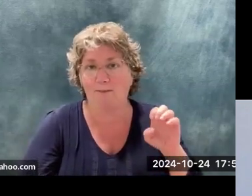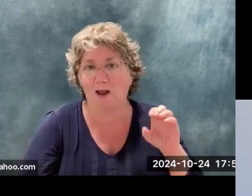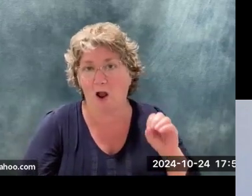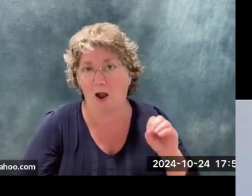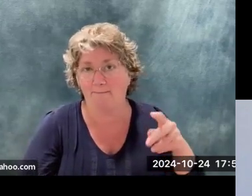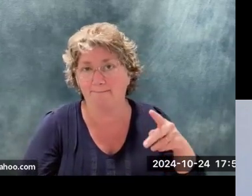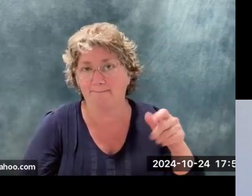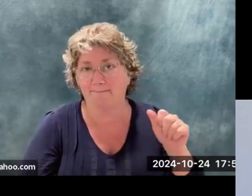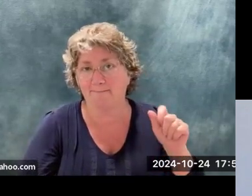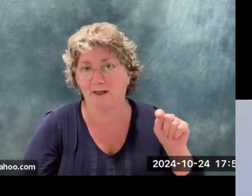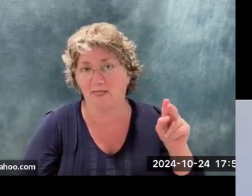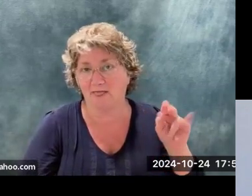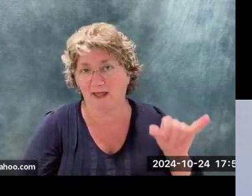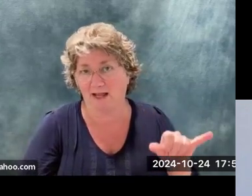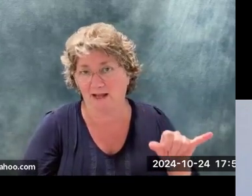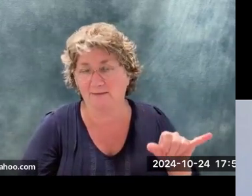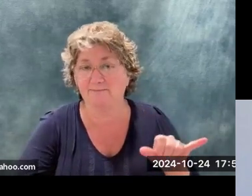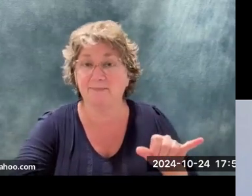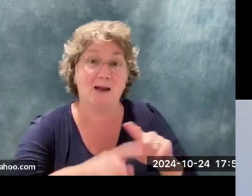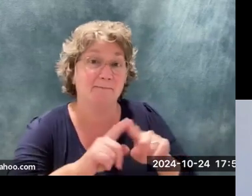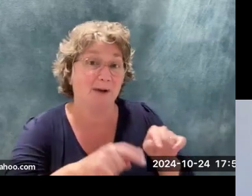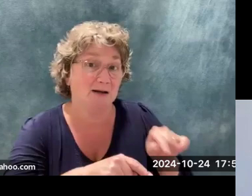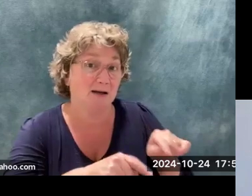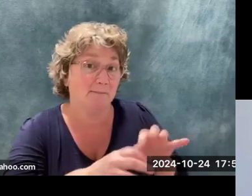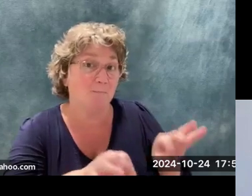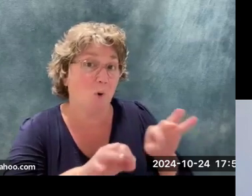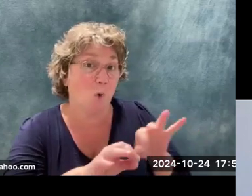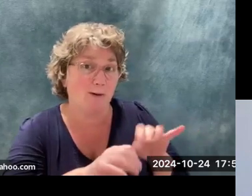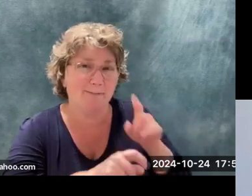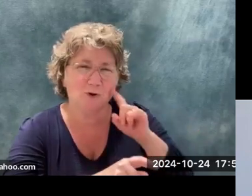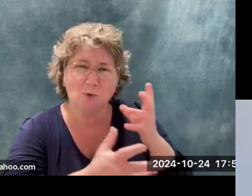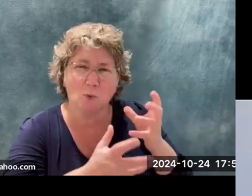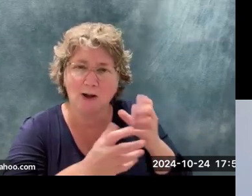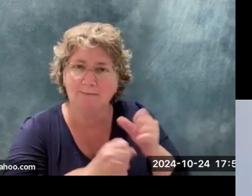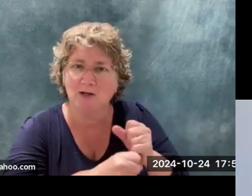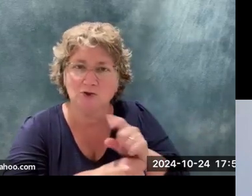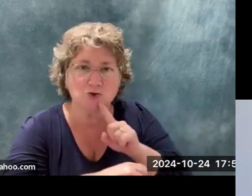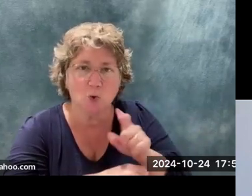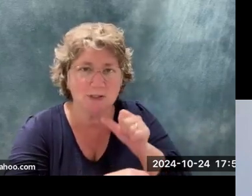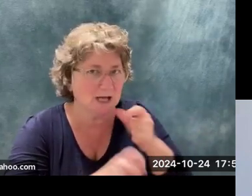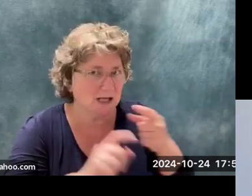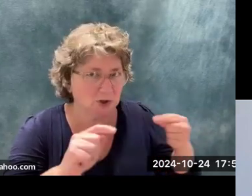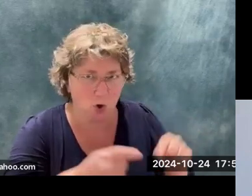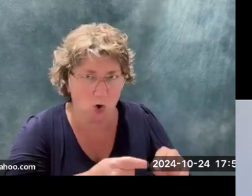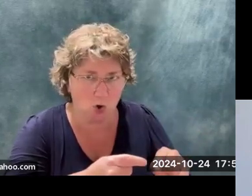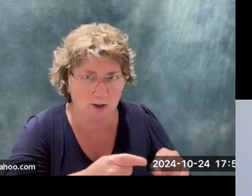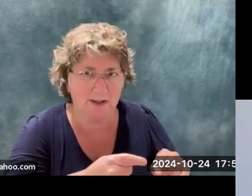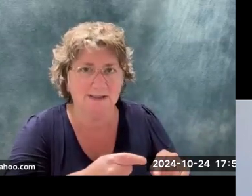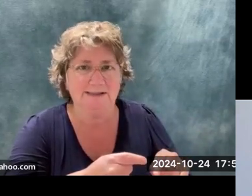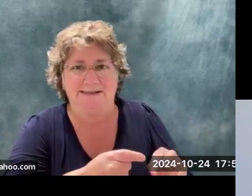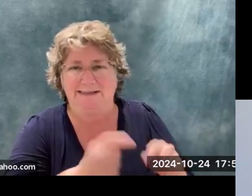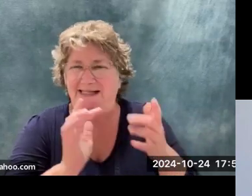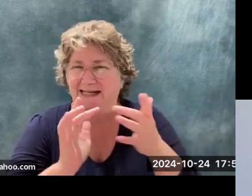with homeopathy is to see if it might do harm, and the internet is not the greatest source